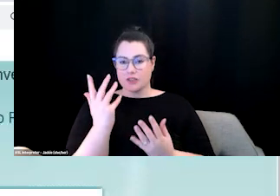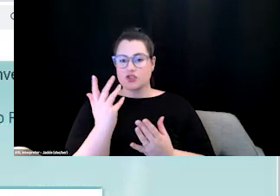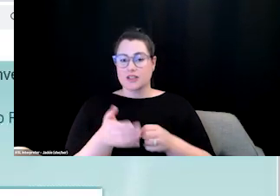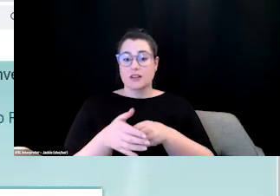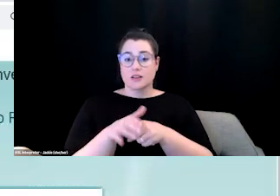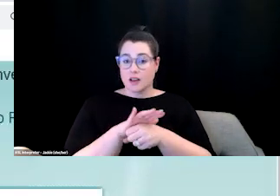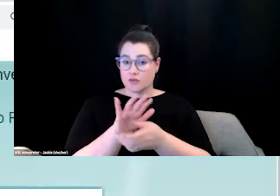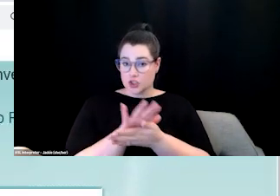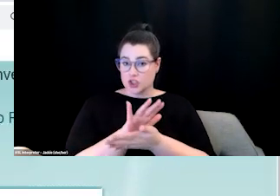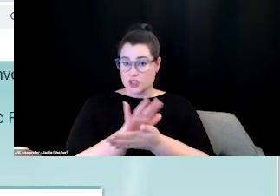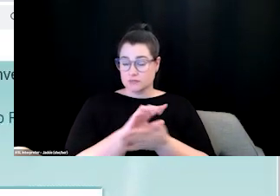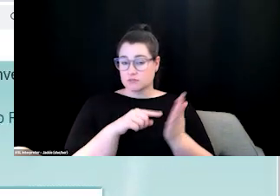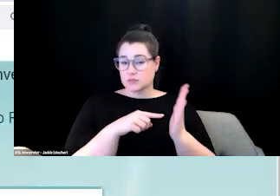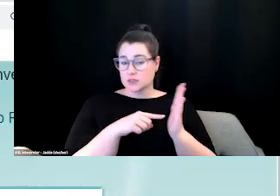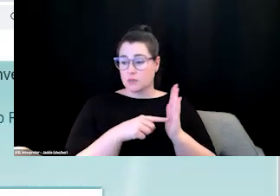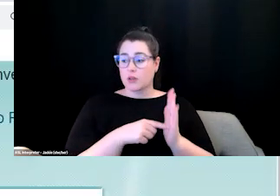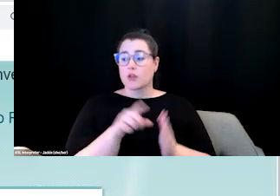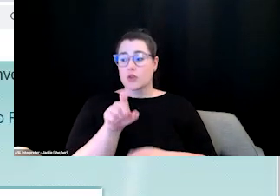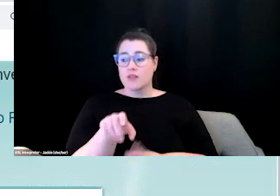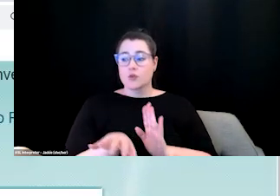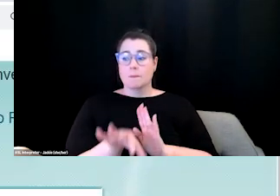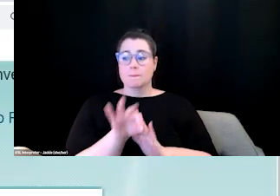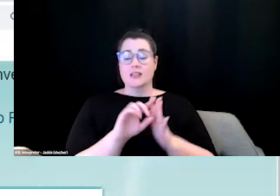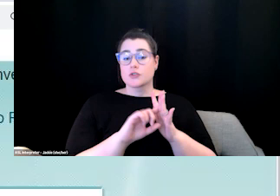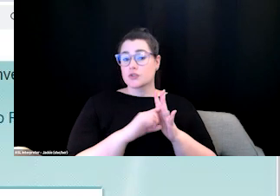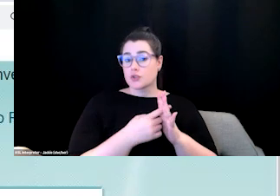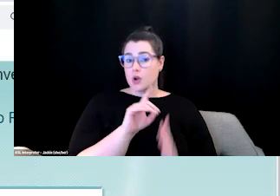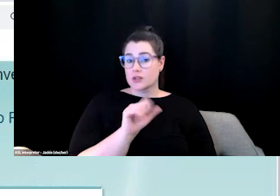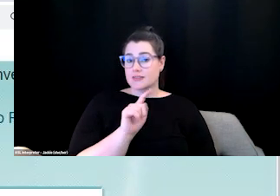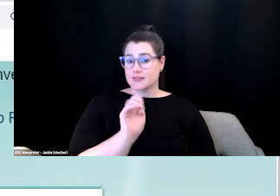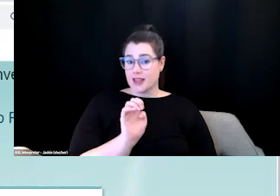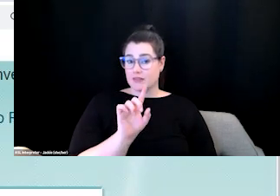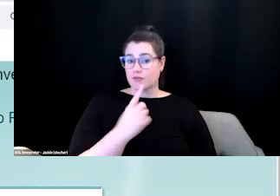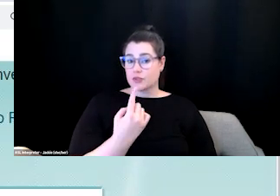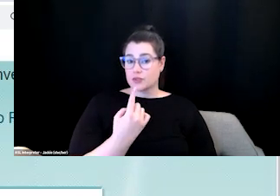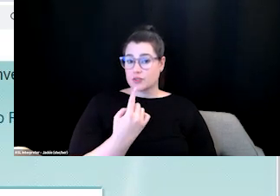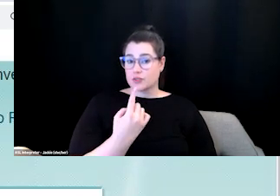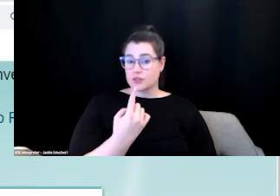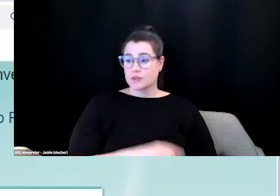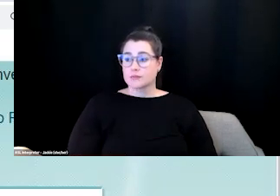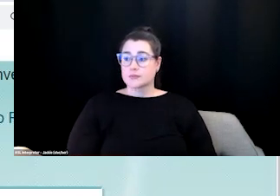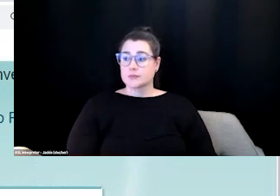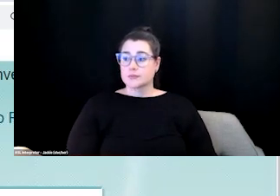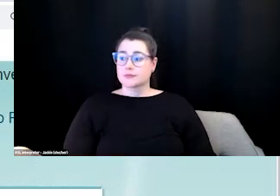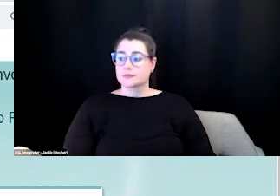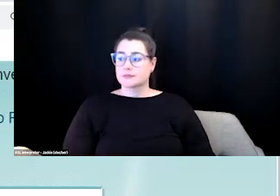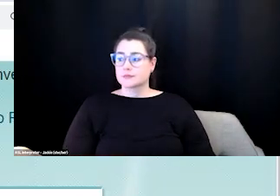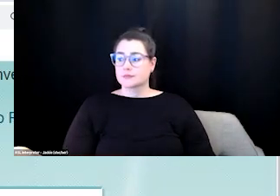You need to select a start date before the CAREER solicitation. It is at five years or 60 months.